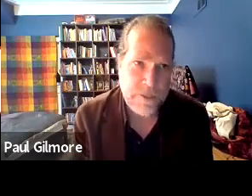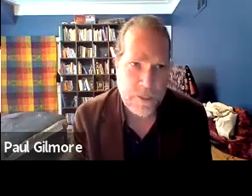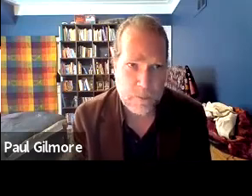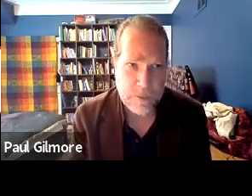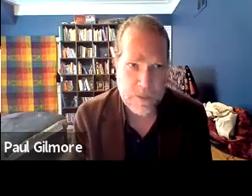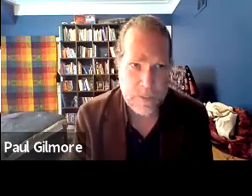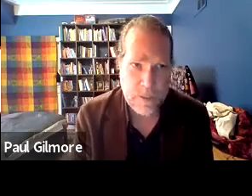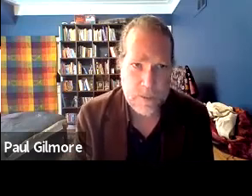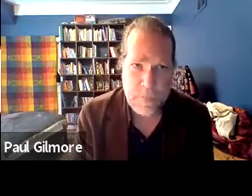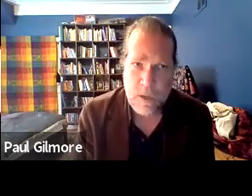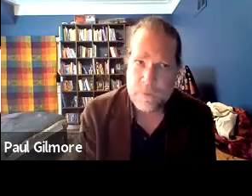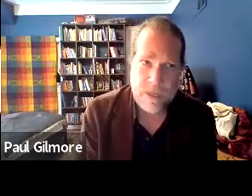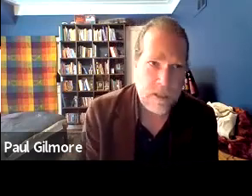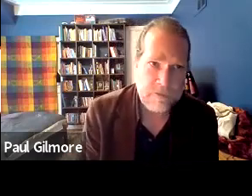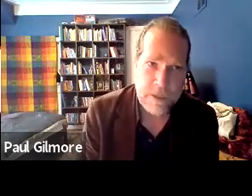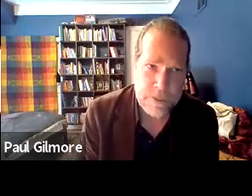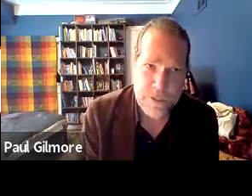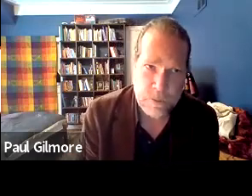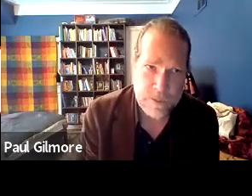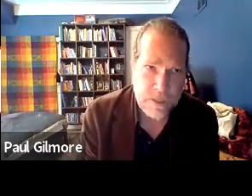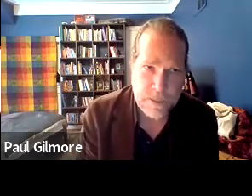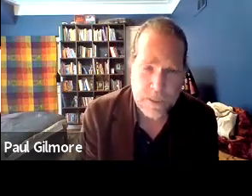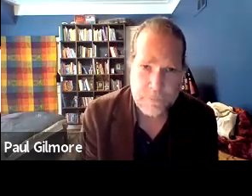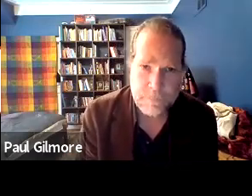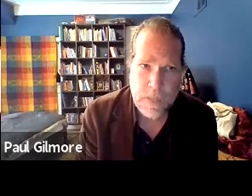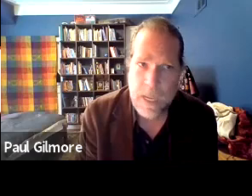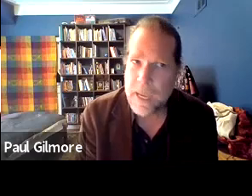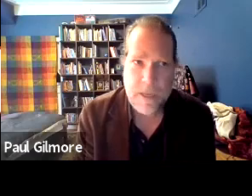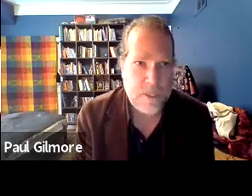French immigrants coming in, we've got a lot of Irish immigrants coming in. And they